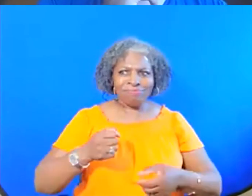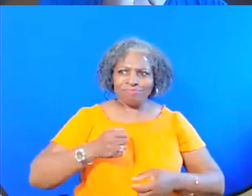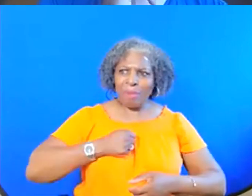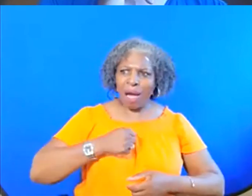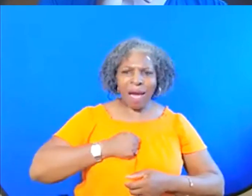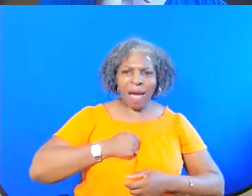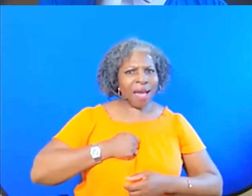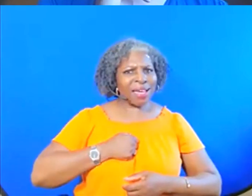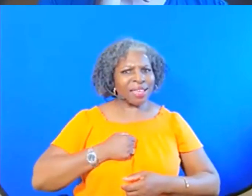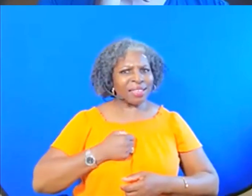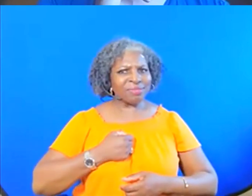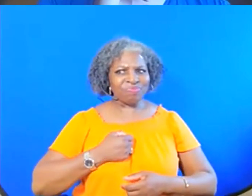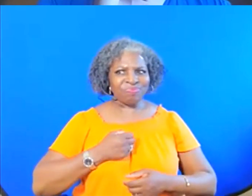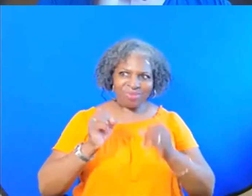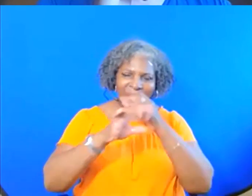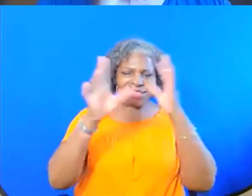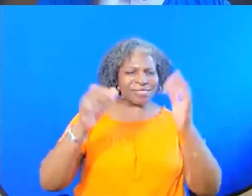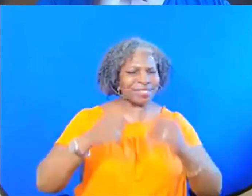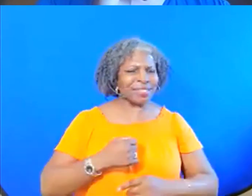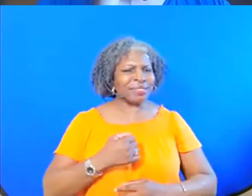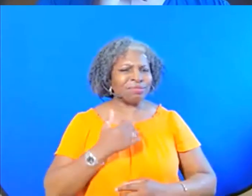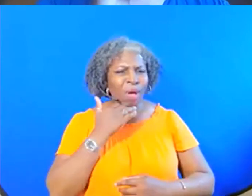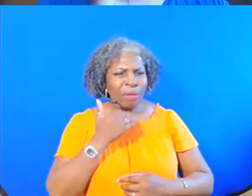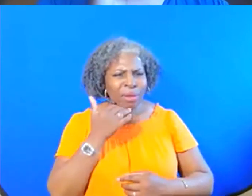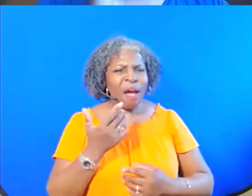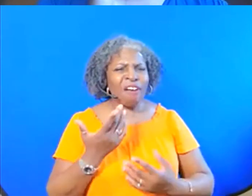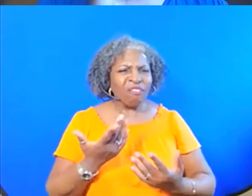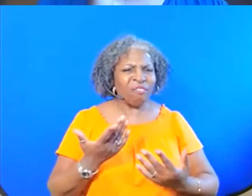You need these experts to sort of say, Yeah, this could work.